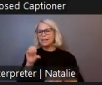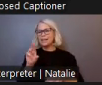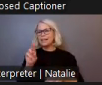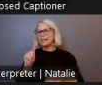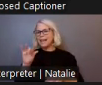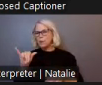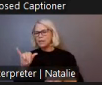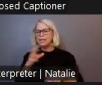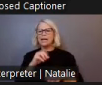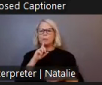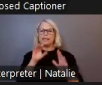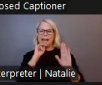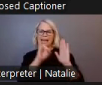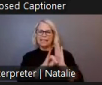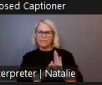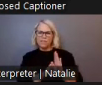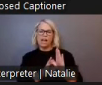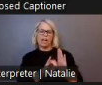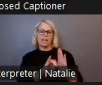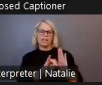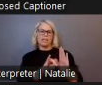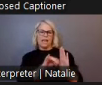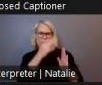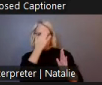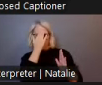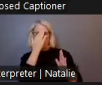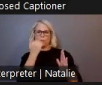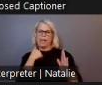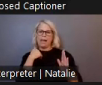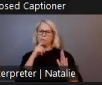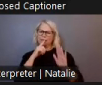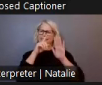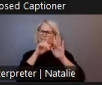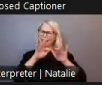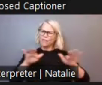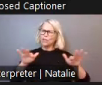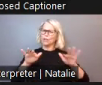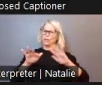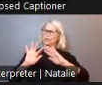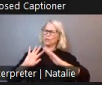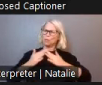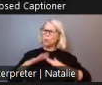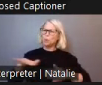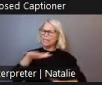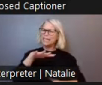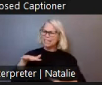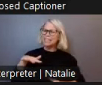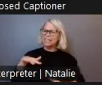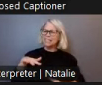Really identifying that and knowing that we have a diverse community and really, thriving